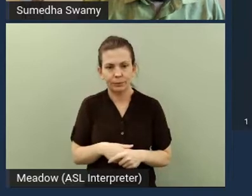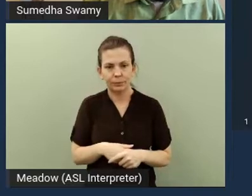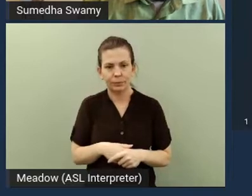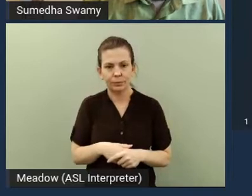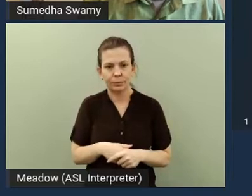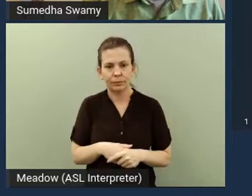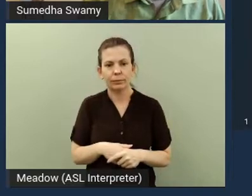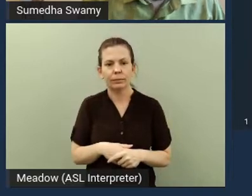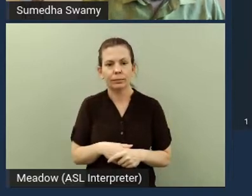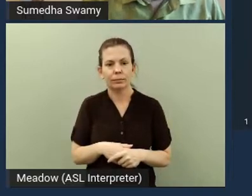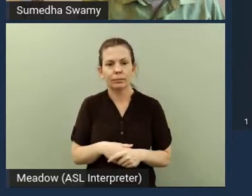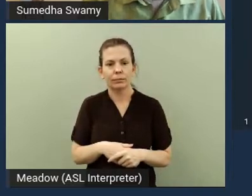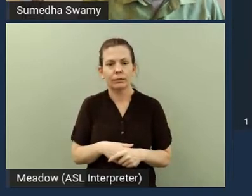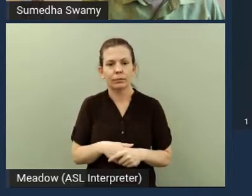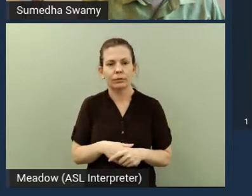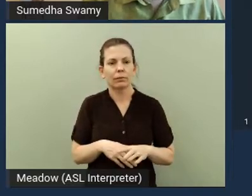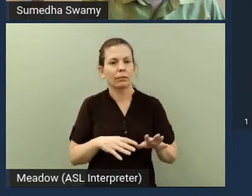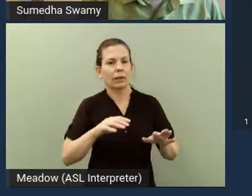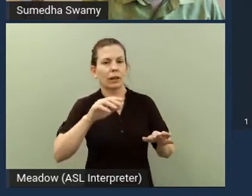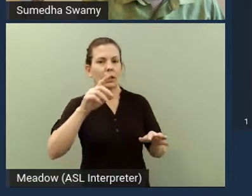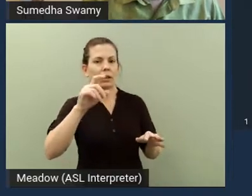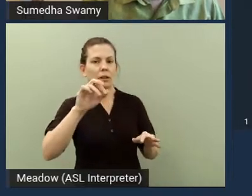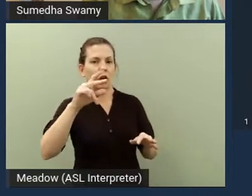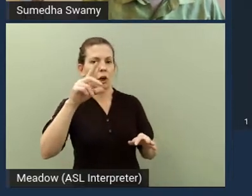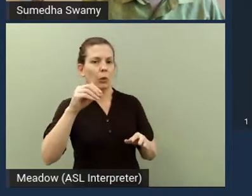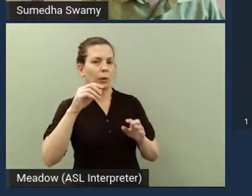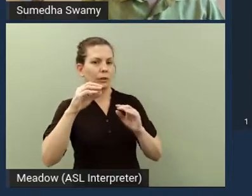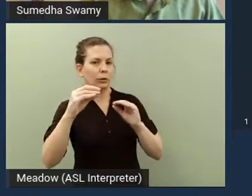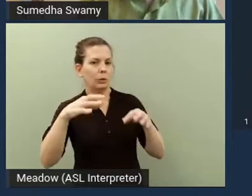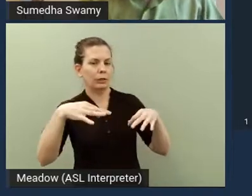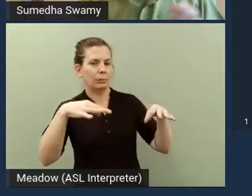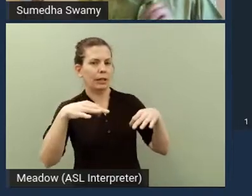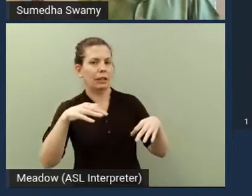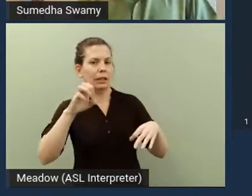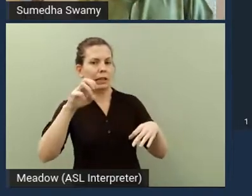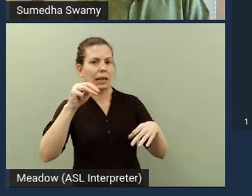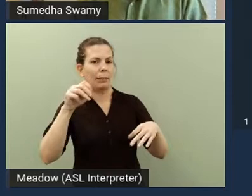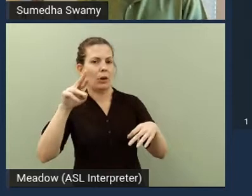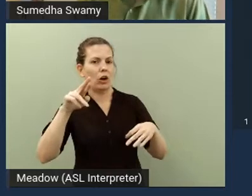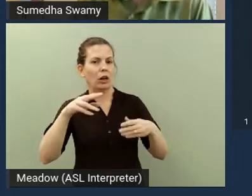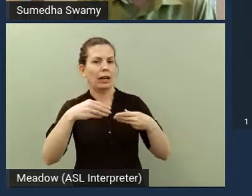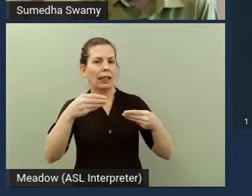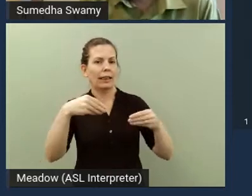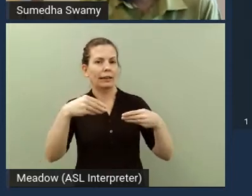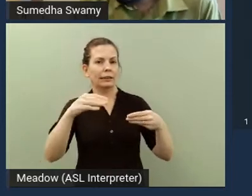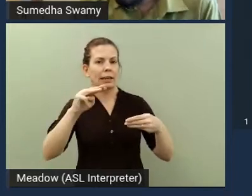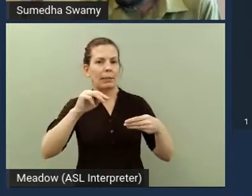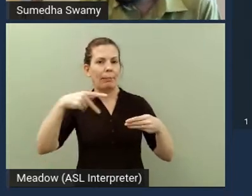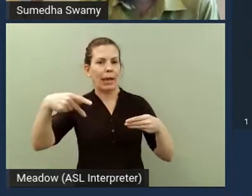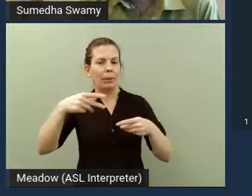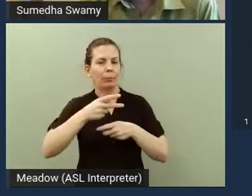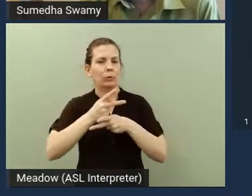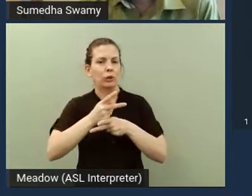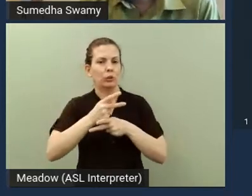And. By the way, just, just to explain to people, EMR is called, it's an Elastic MapReduce cluster. That's where your data could be sorted.